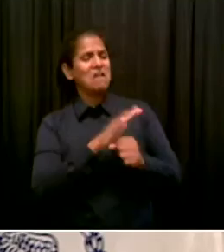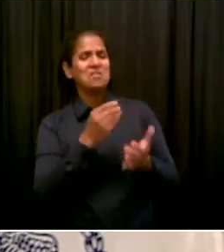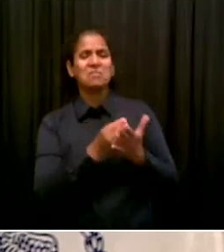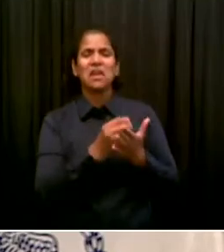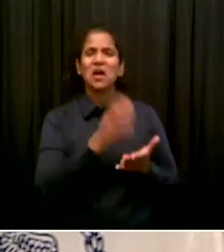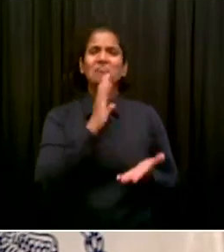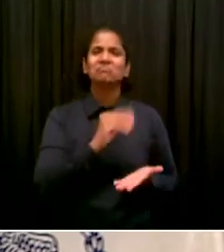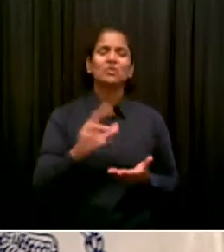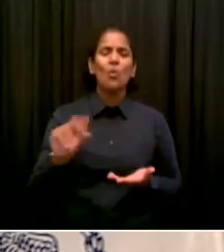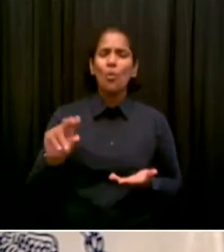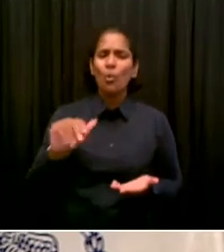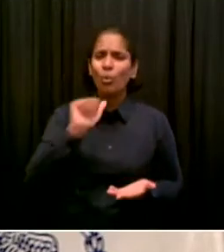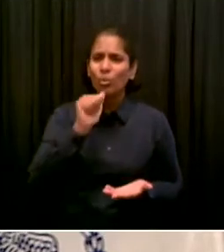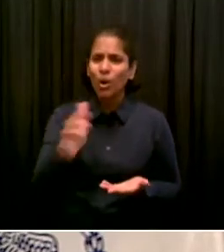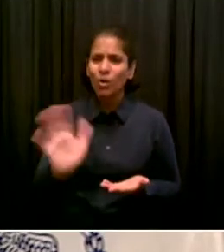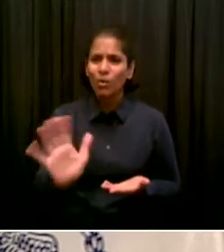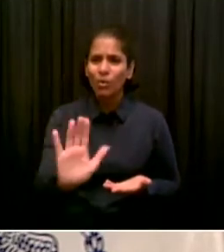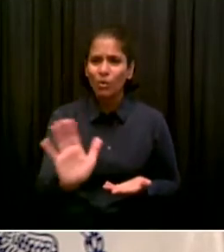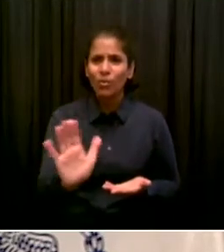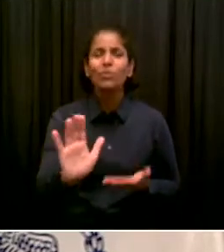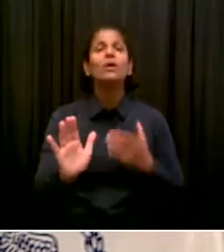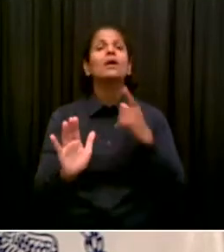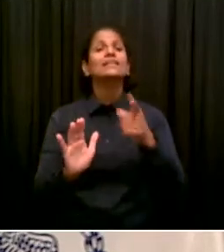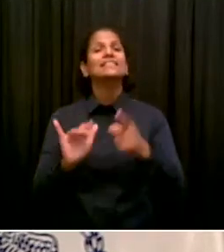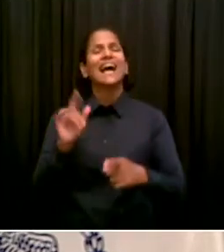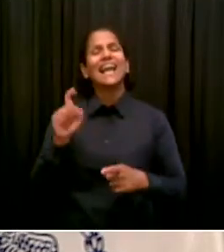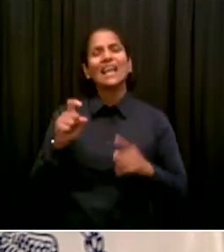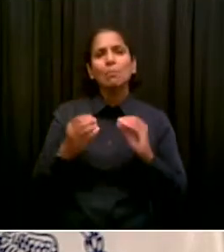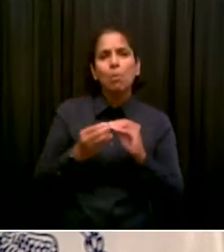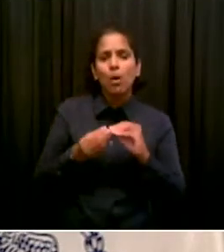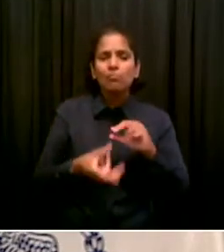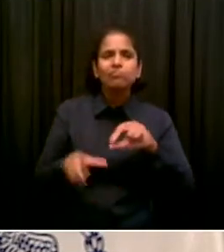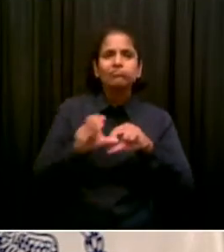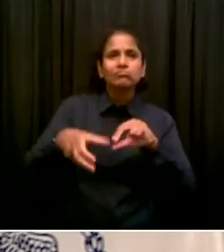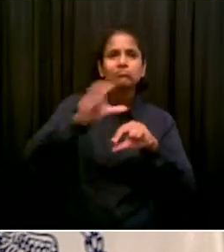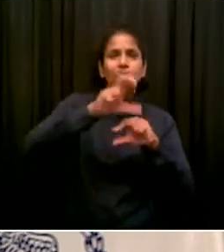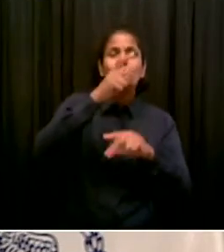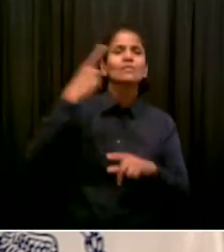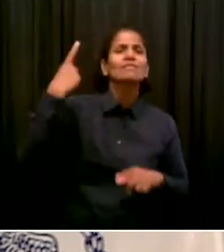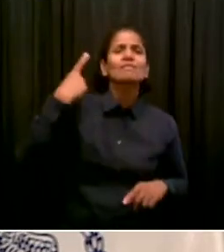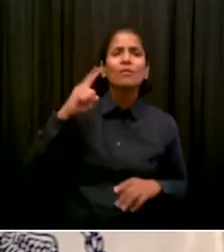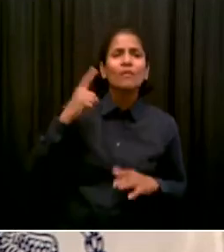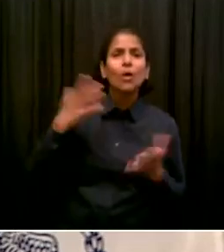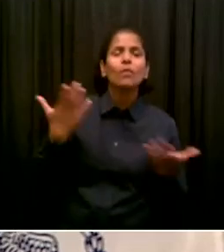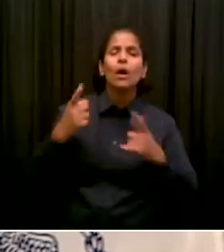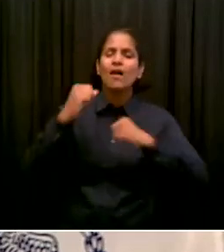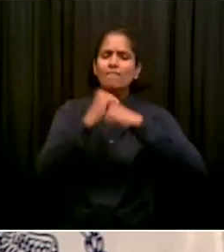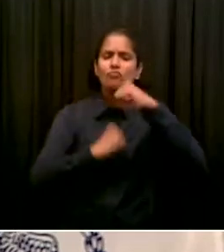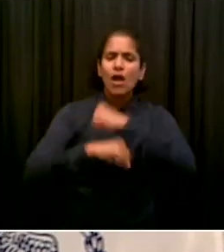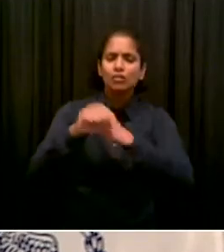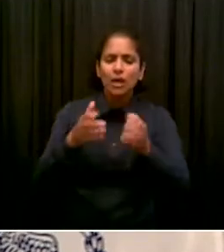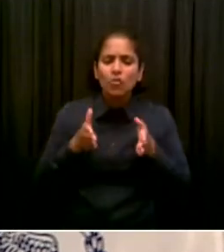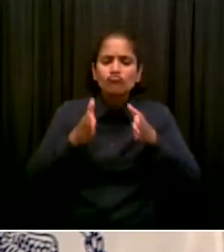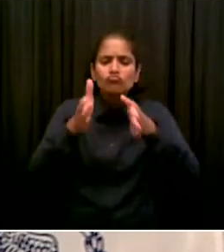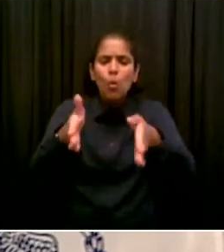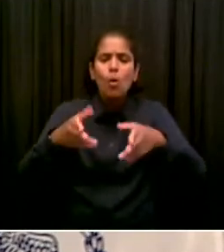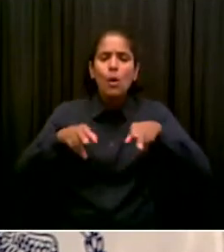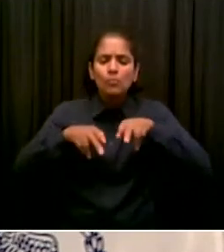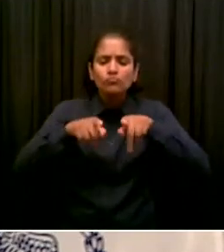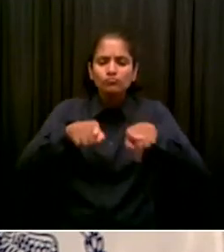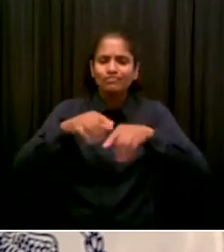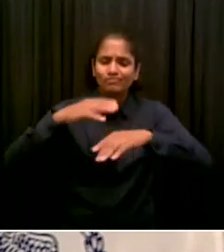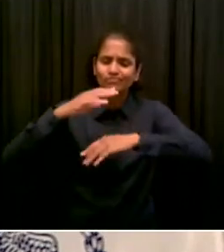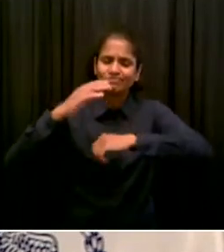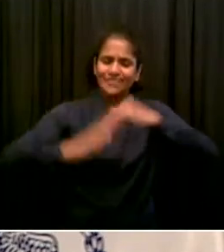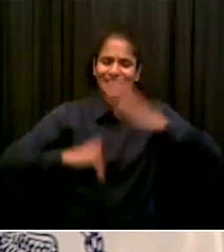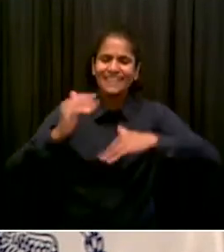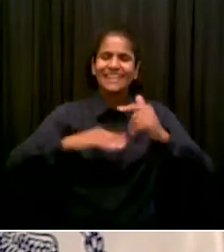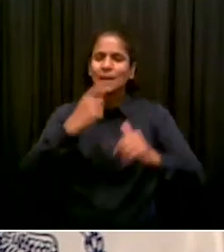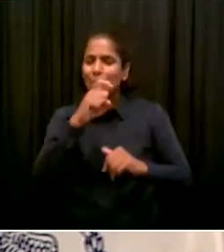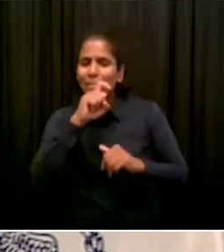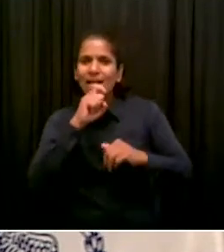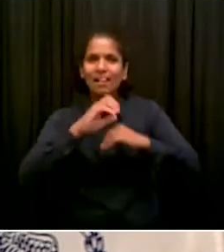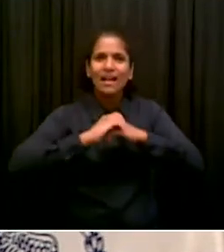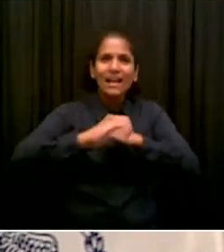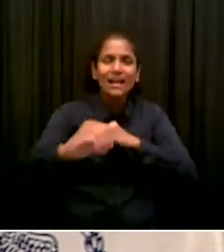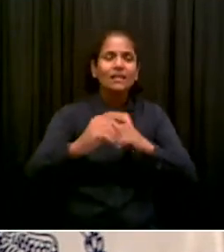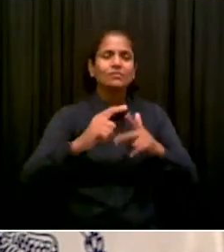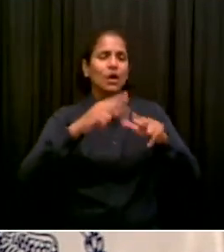SEEING A LOT MORE.